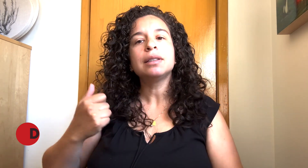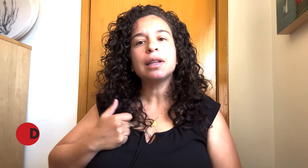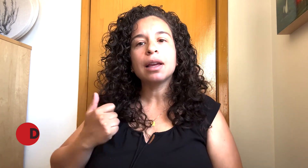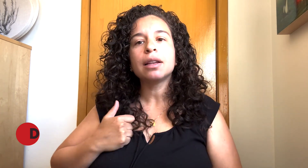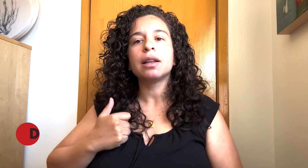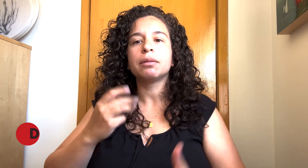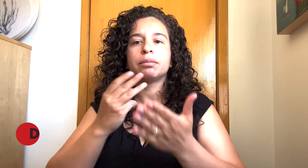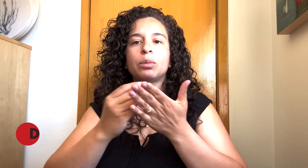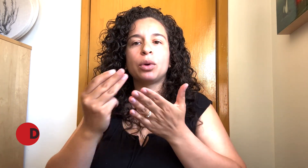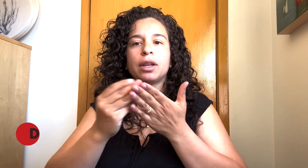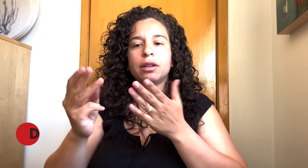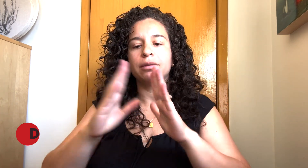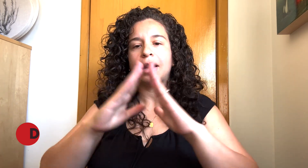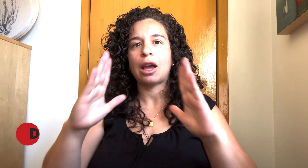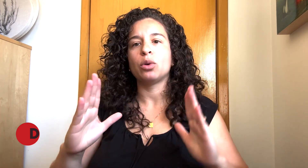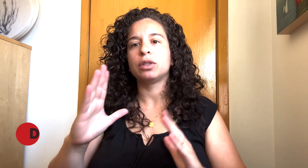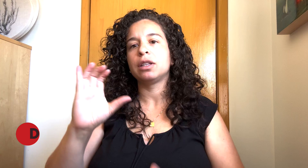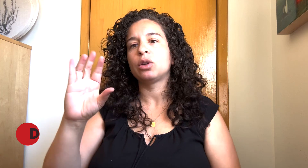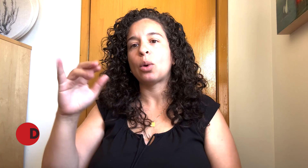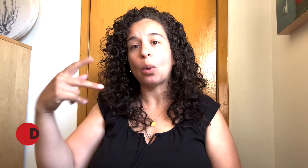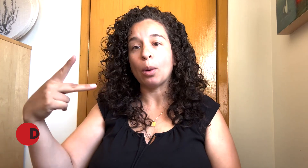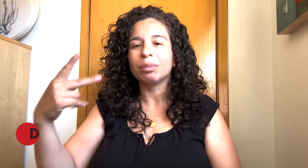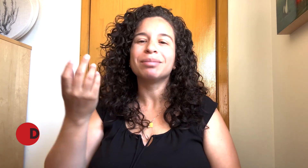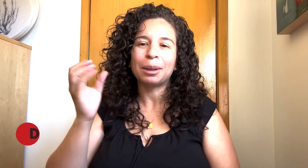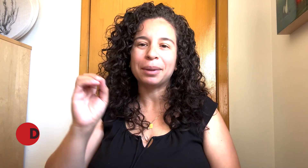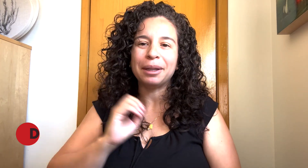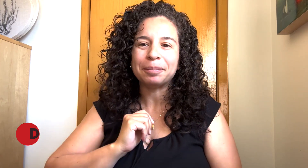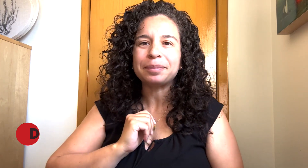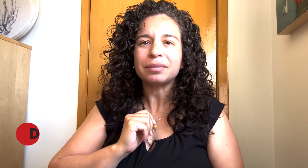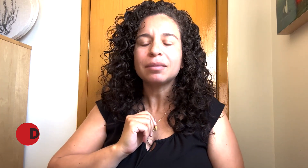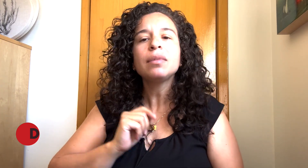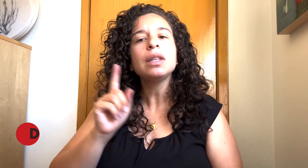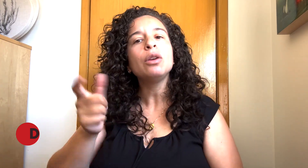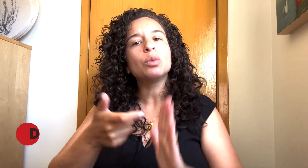Canada Mortgage and Housing Corporation - which requires